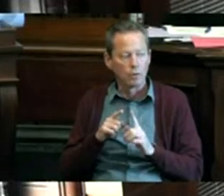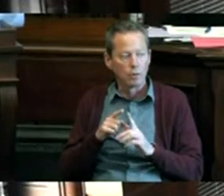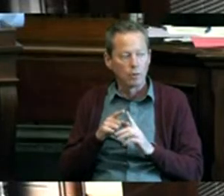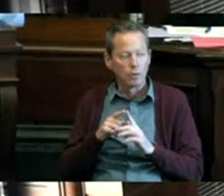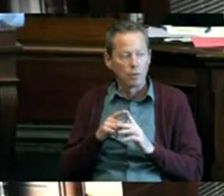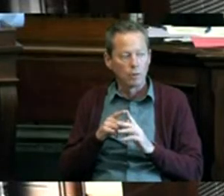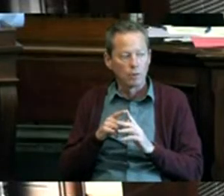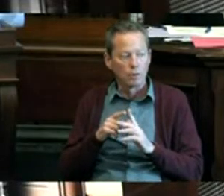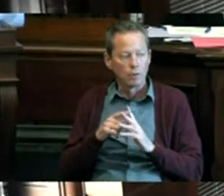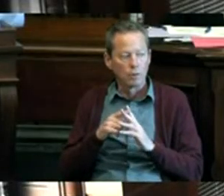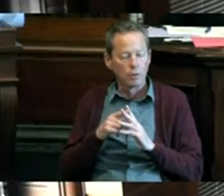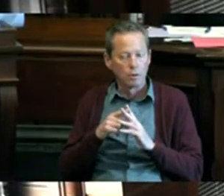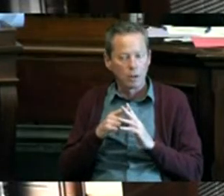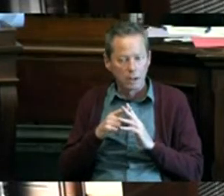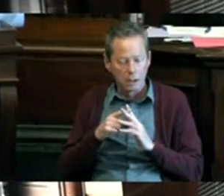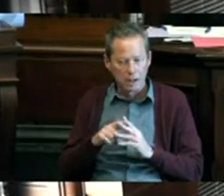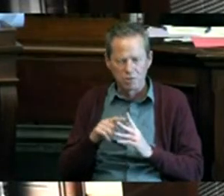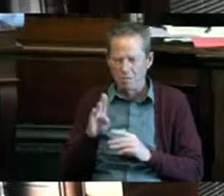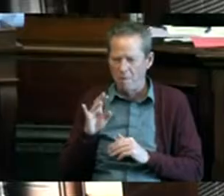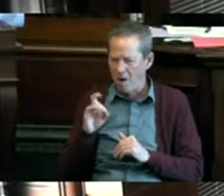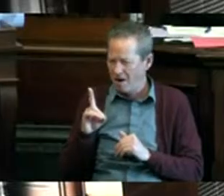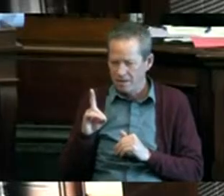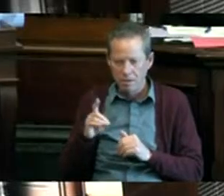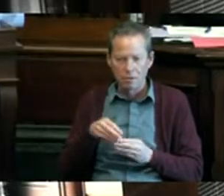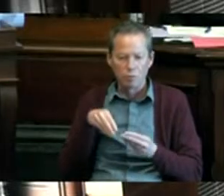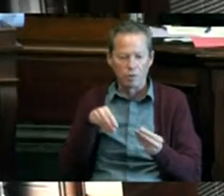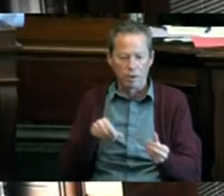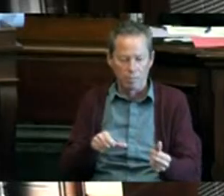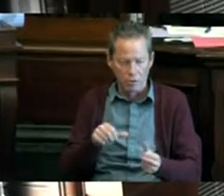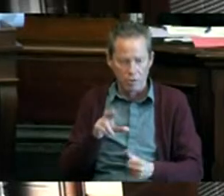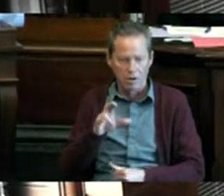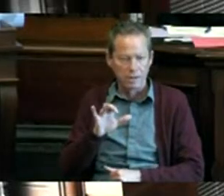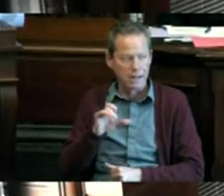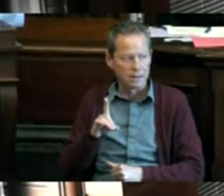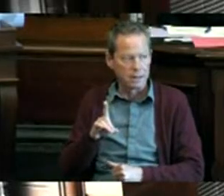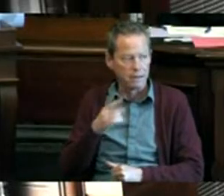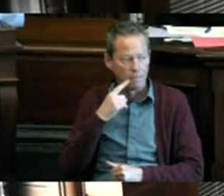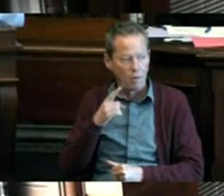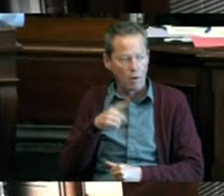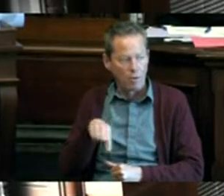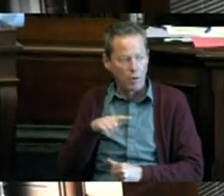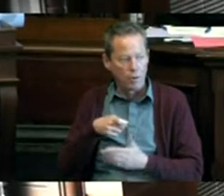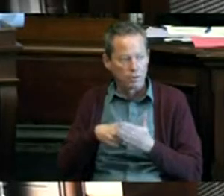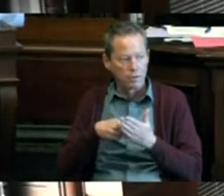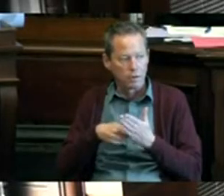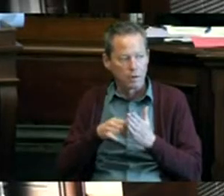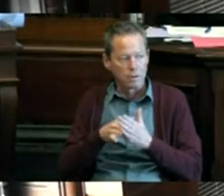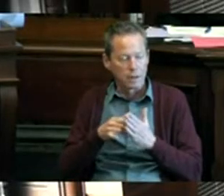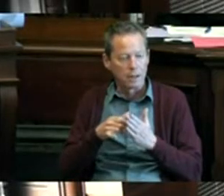cooperative agreement allows us to go out and issue a ban in